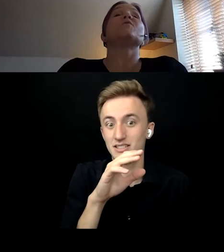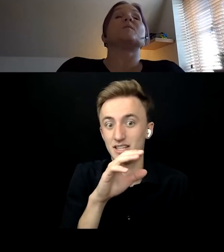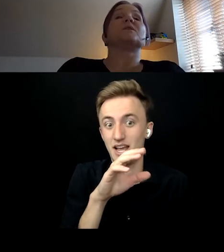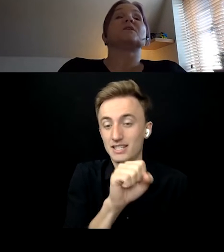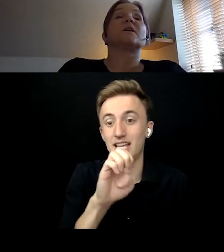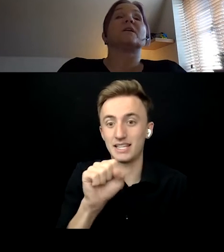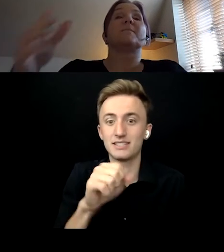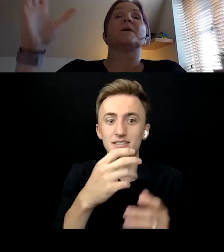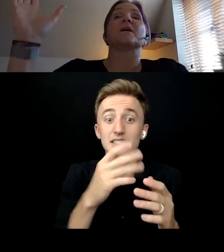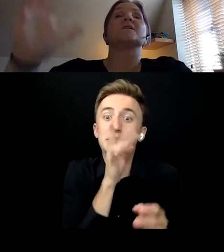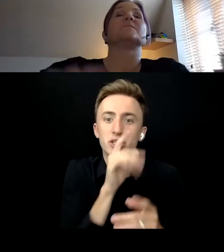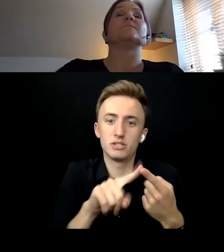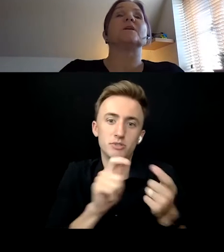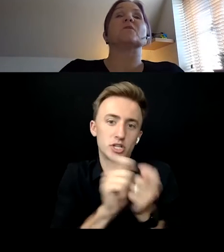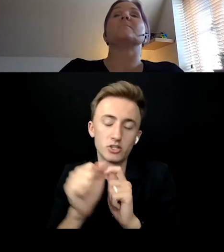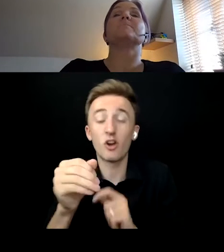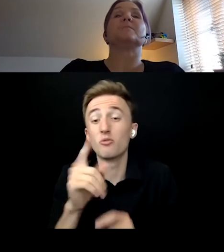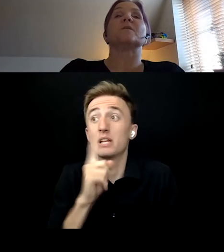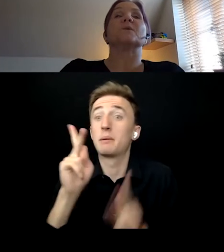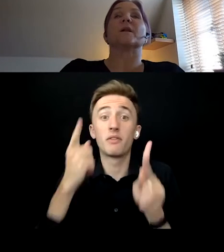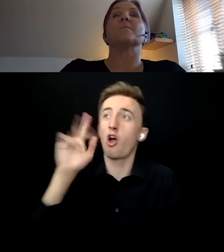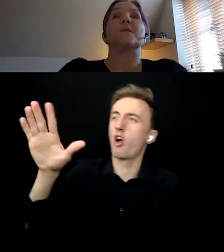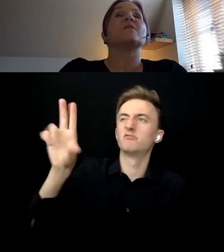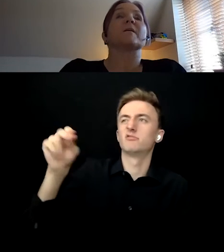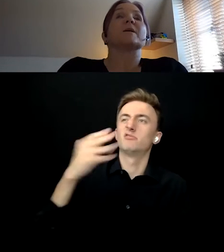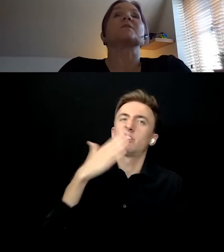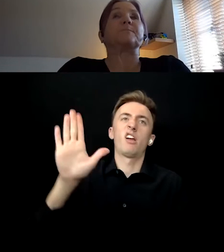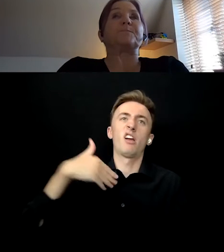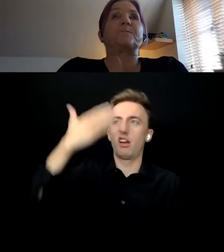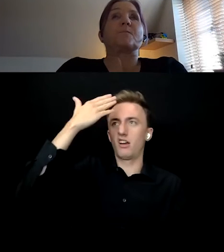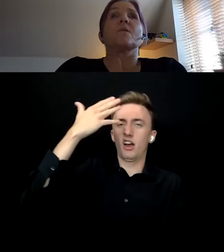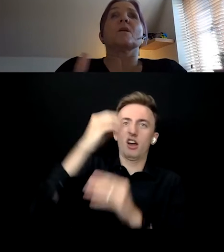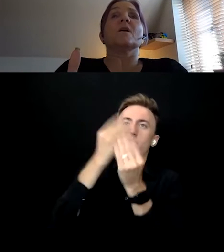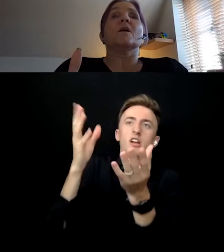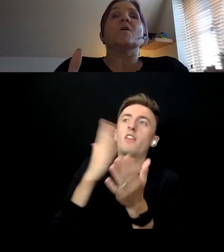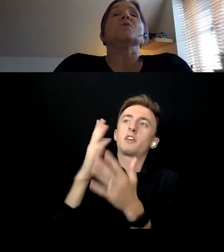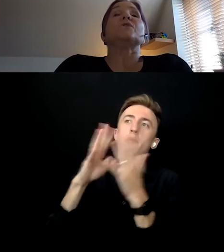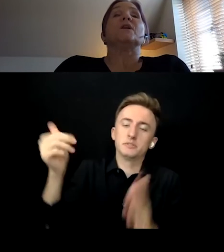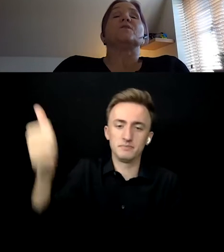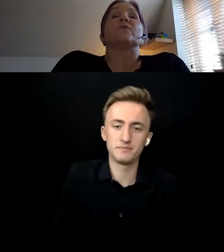for people to say "no thanks. Ignore it. I don't want to know. Thank you very much." We need to